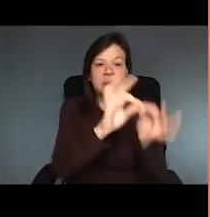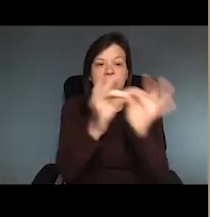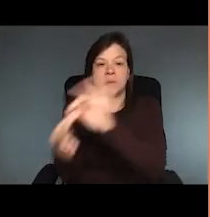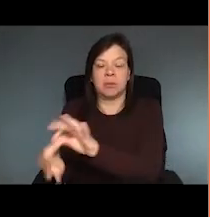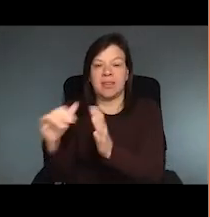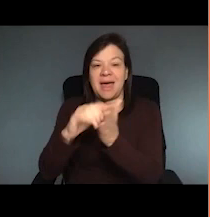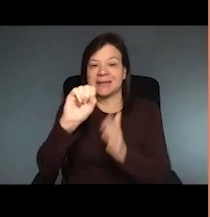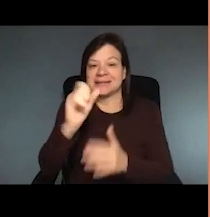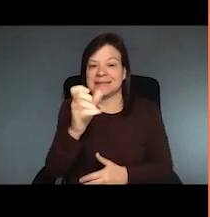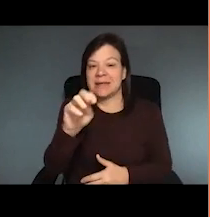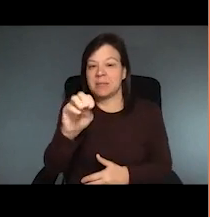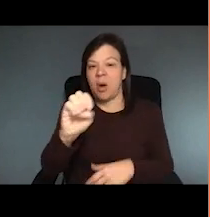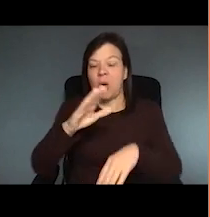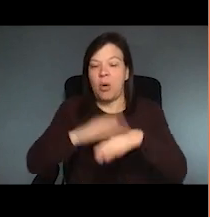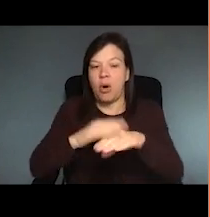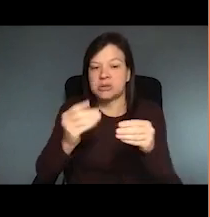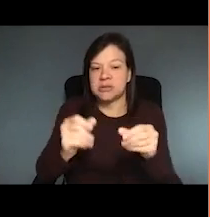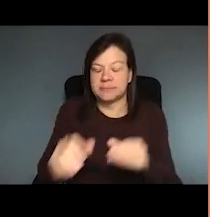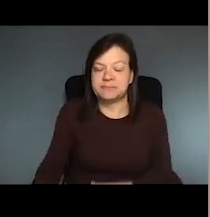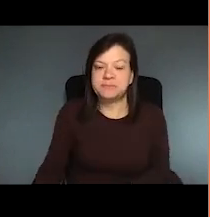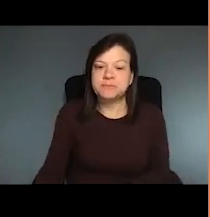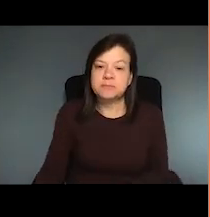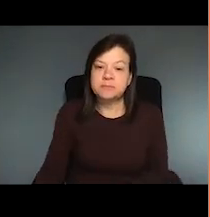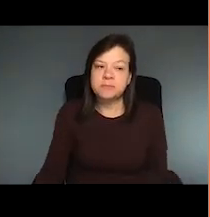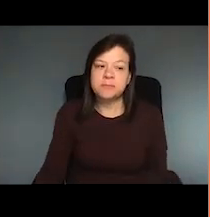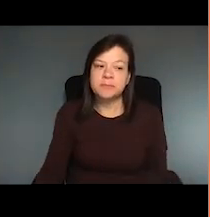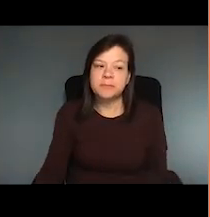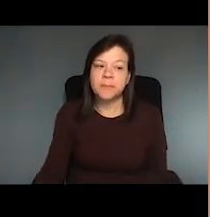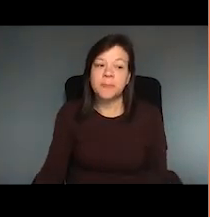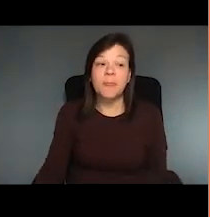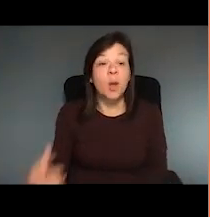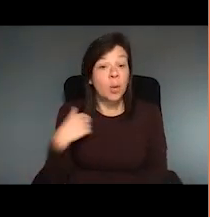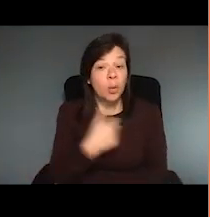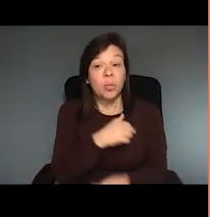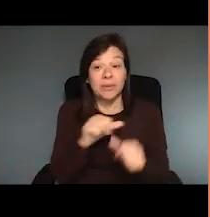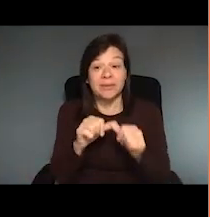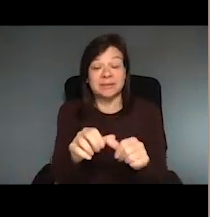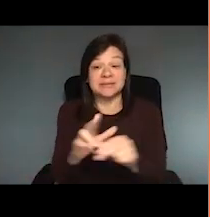AND SO, WE CAN CONTINUE TO USE THIS METHOD, AGAIN AND